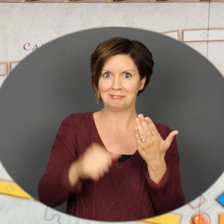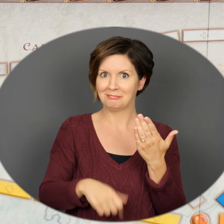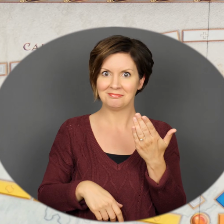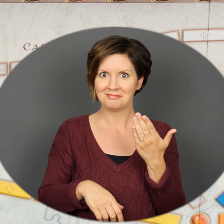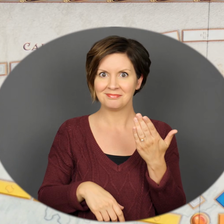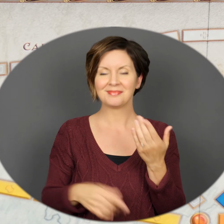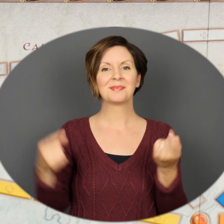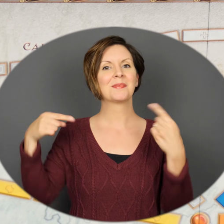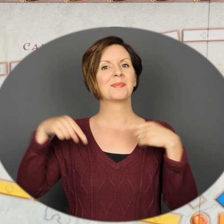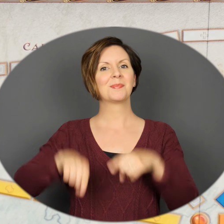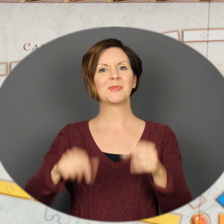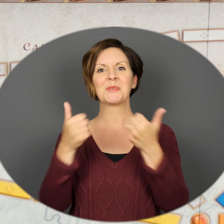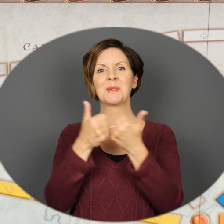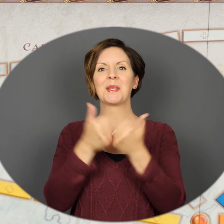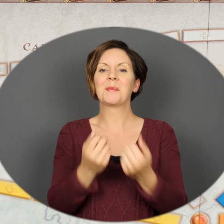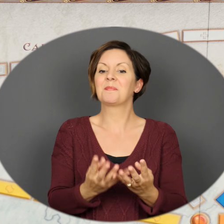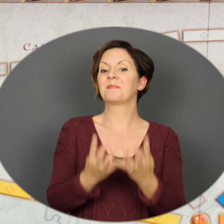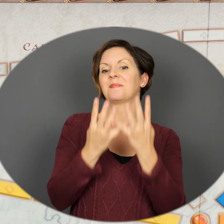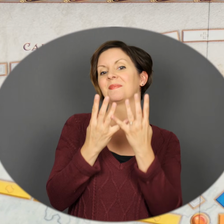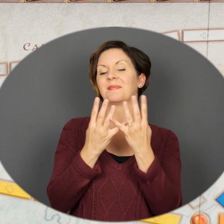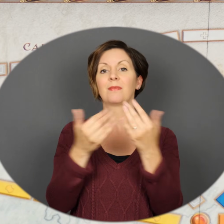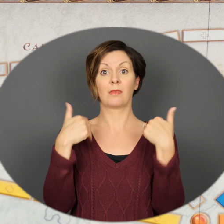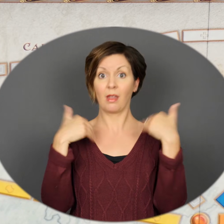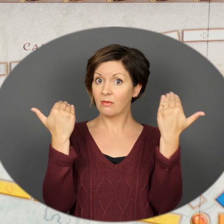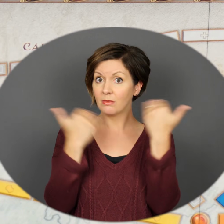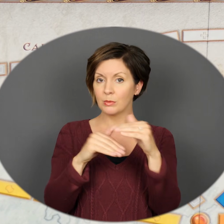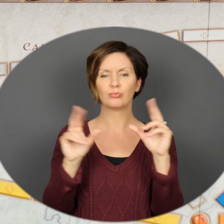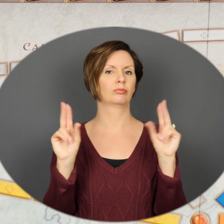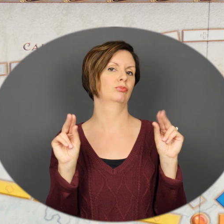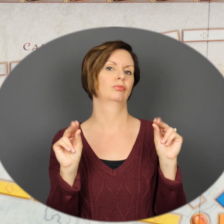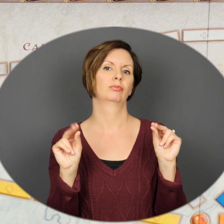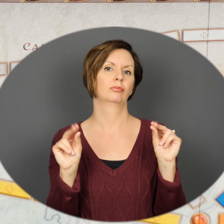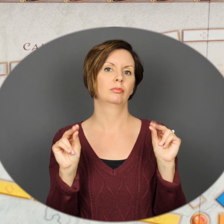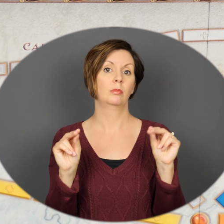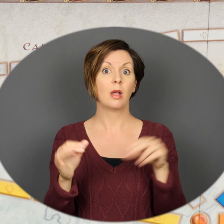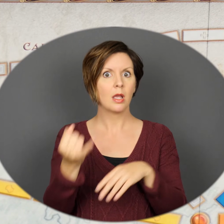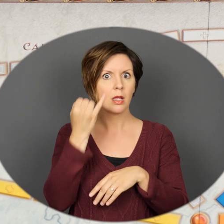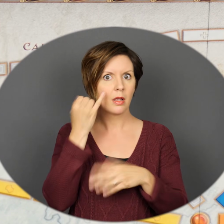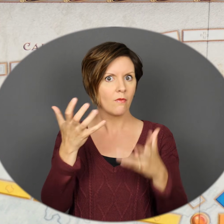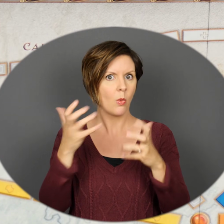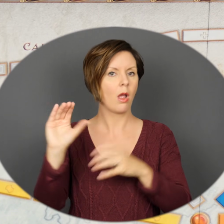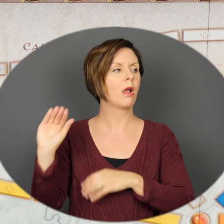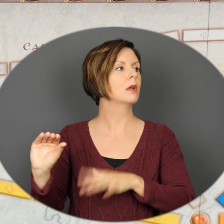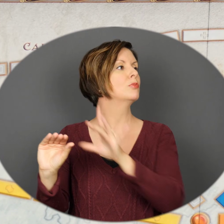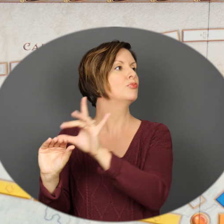you can have any number of cards in your hand and if you would ever go to draw one and none are left in the